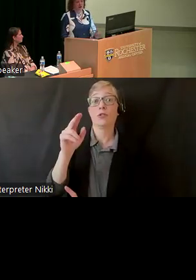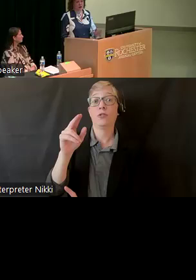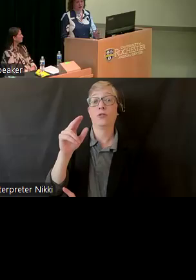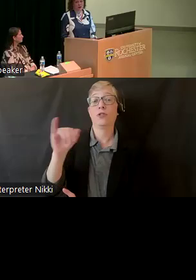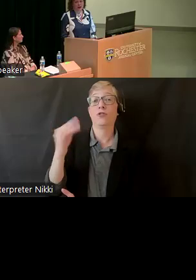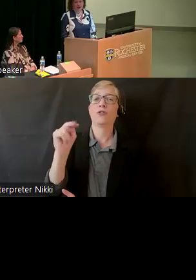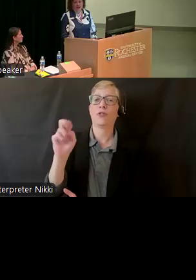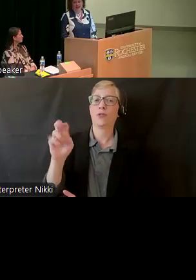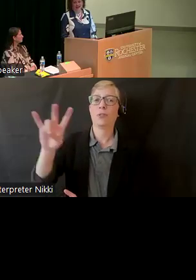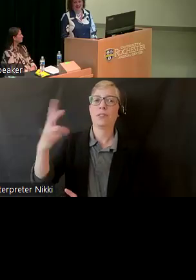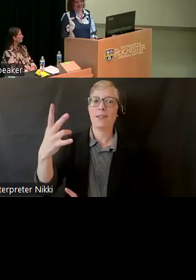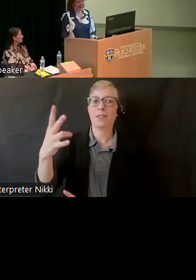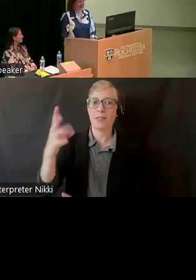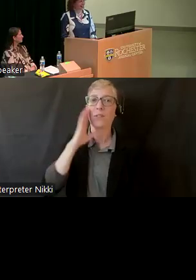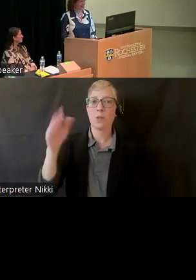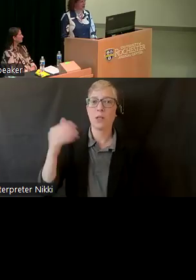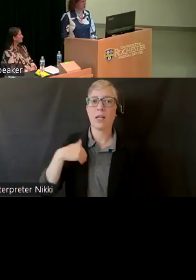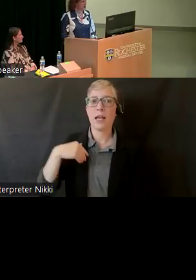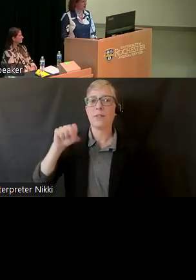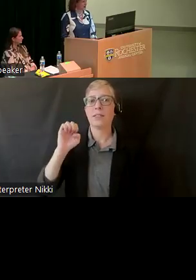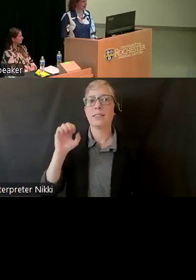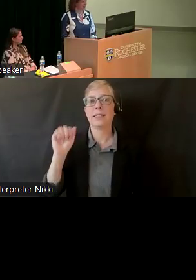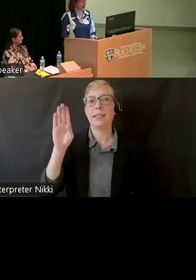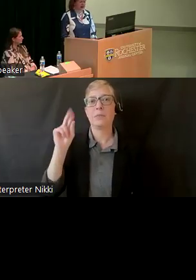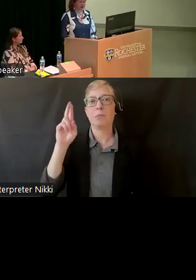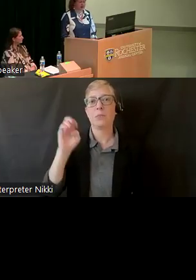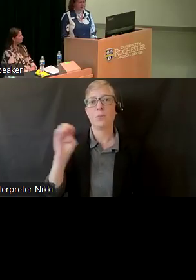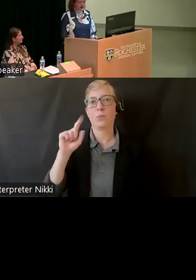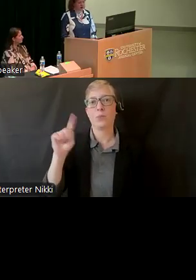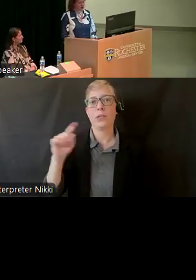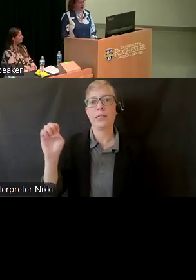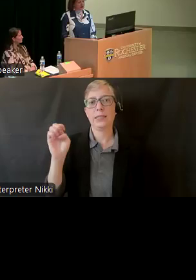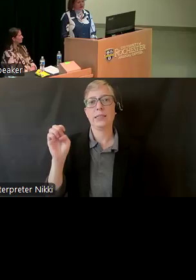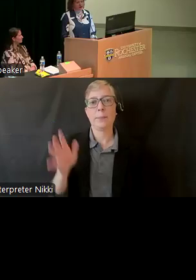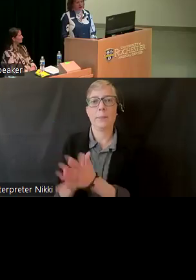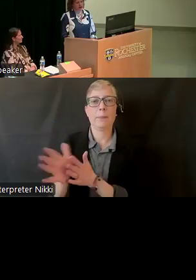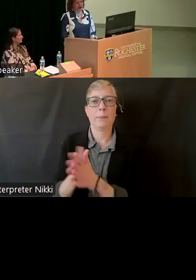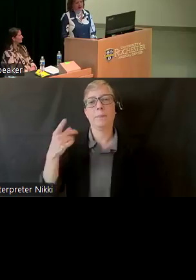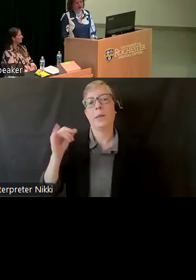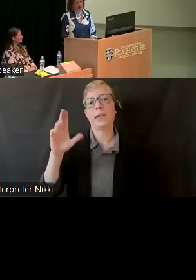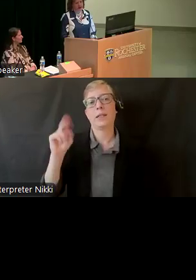hopeful that you got your tickets and that you will join us i am praying to the sun gods that